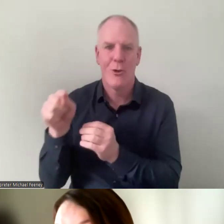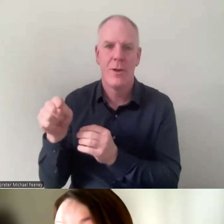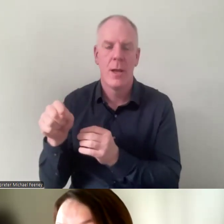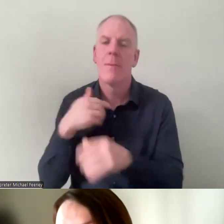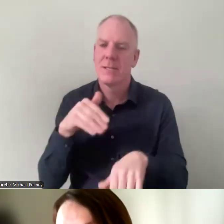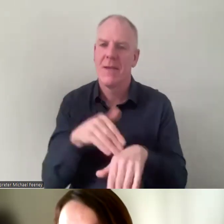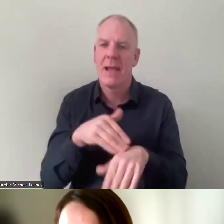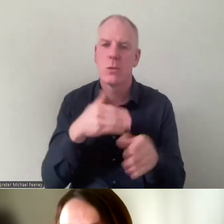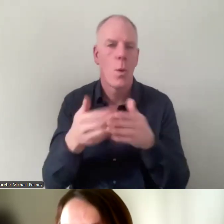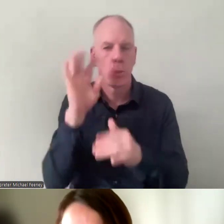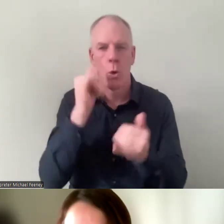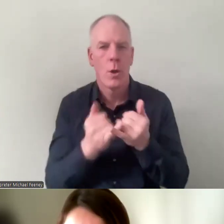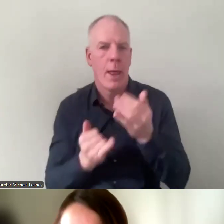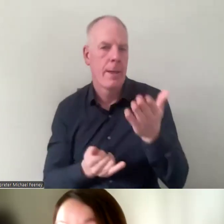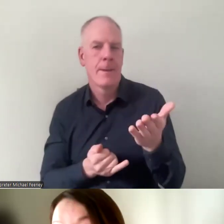appearance of the painting. So it's a kind...